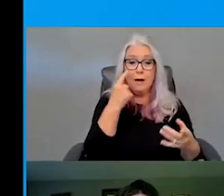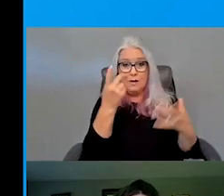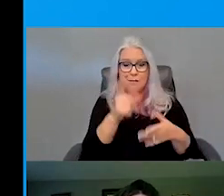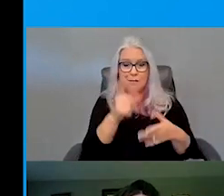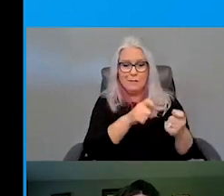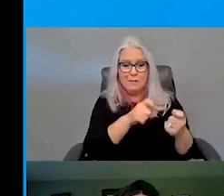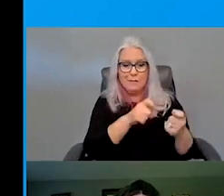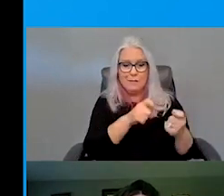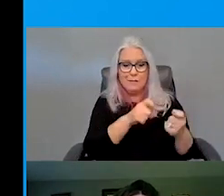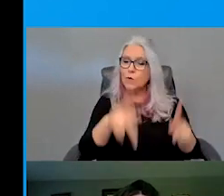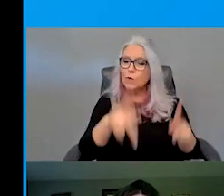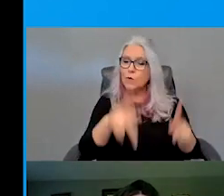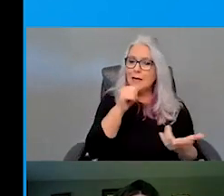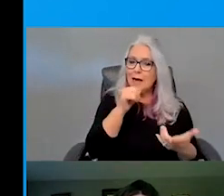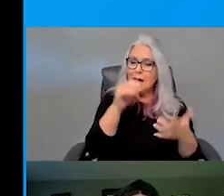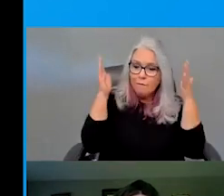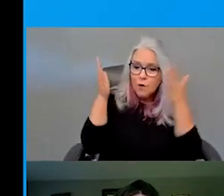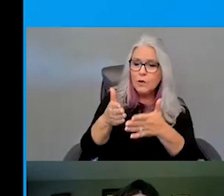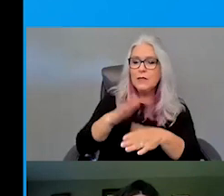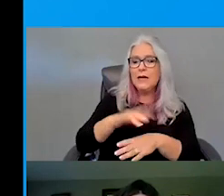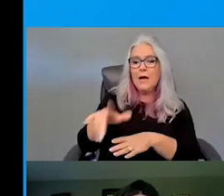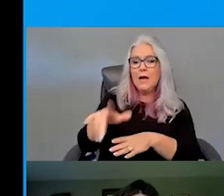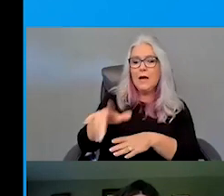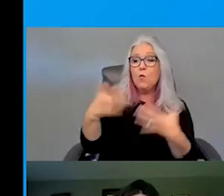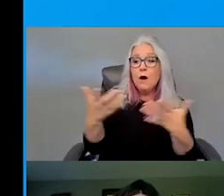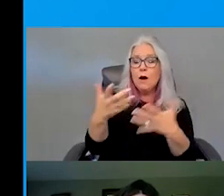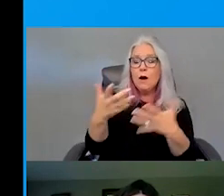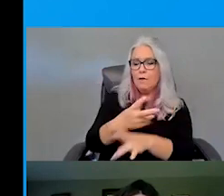And not their strengths. While during emergency many of us will